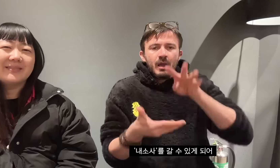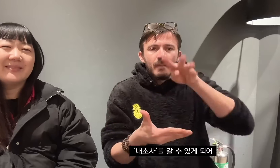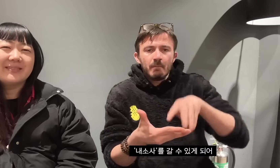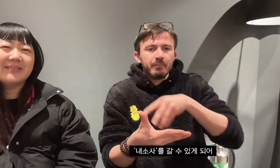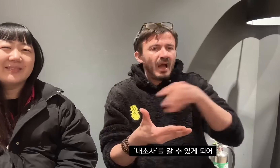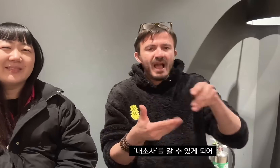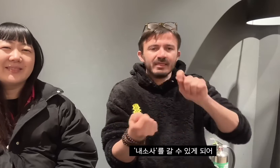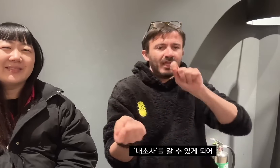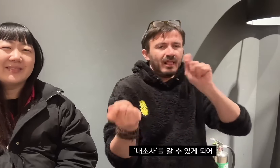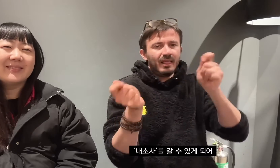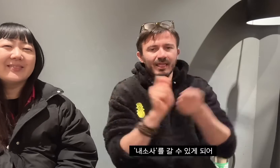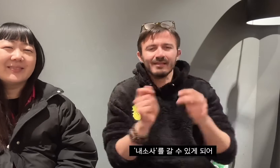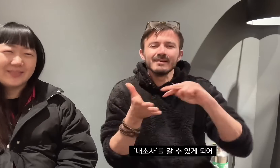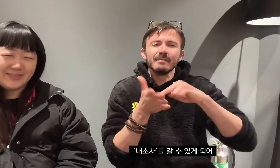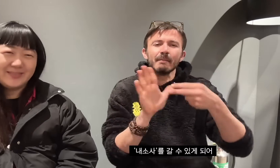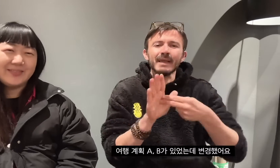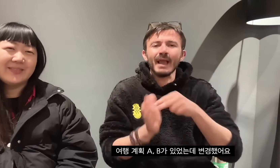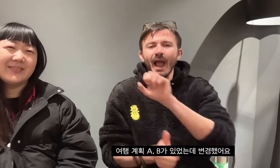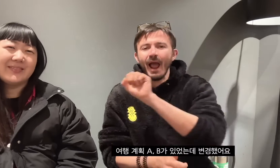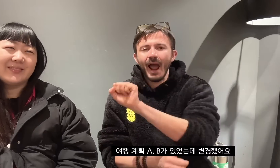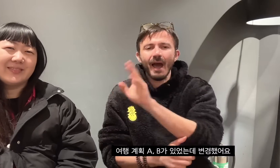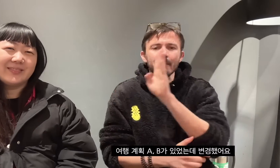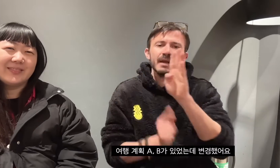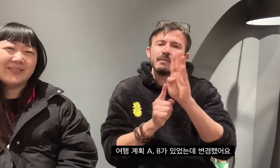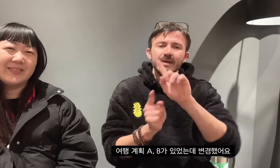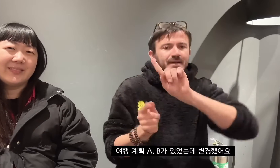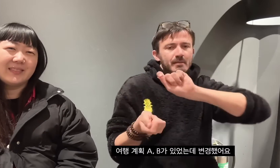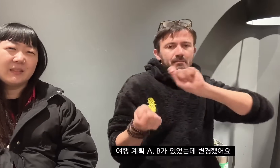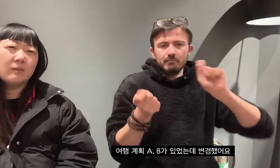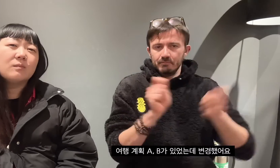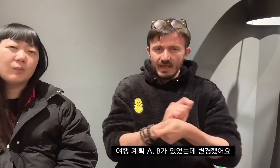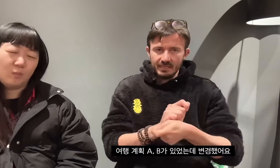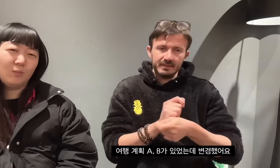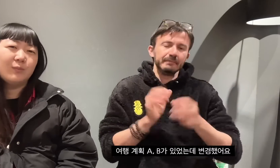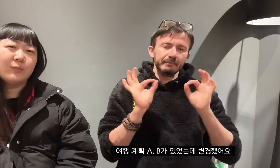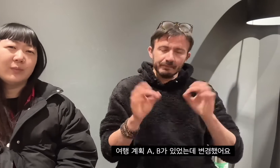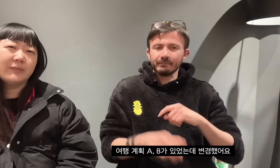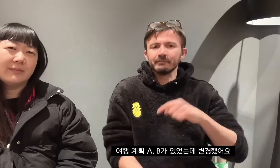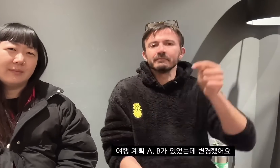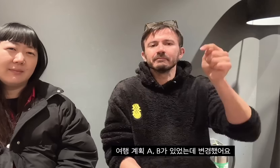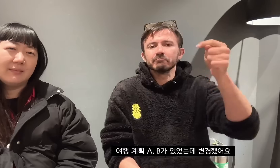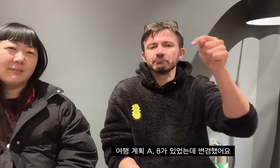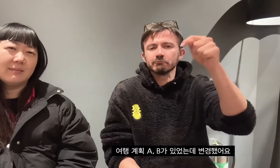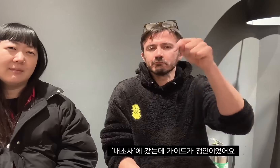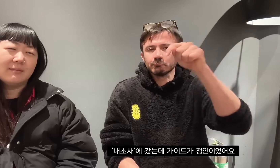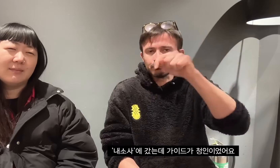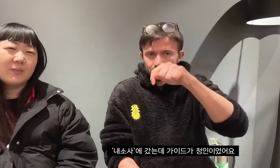I had travel plans A and B because I was able to go to 'Naesosa', but I changed them.